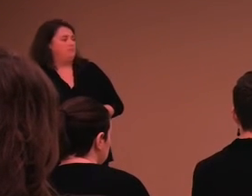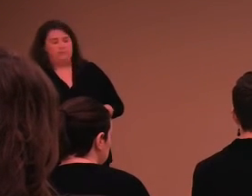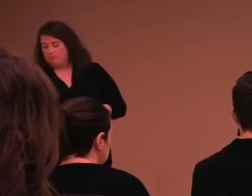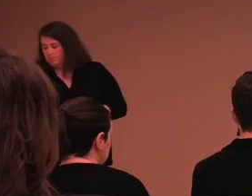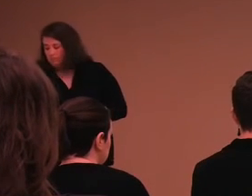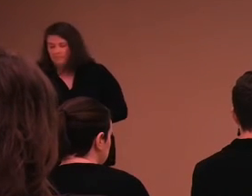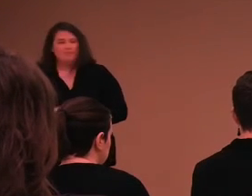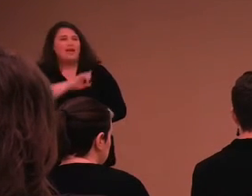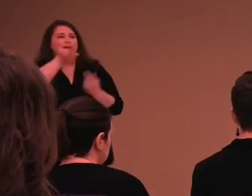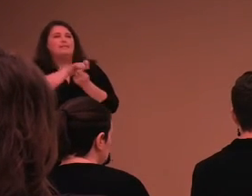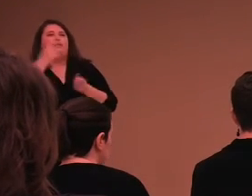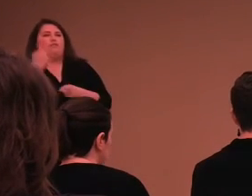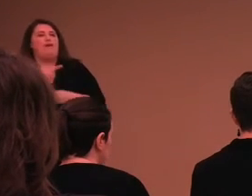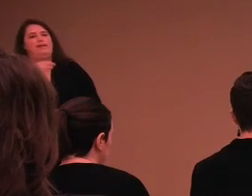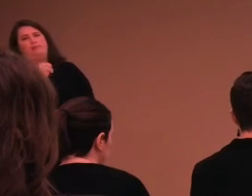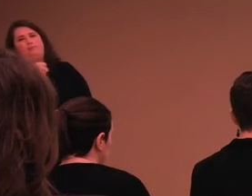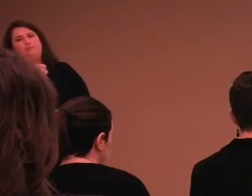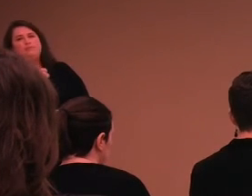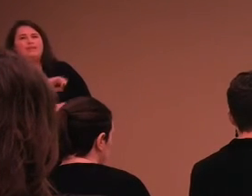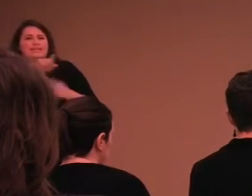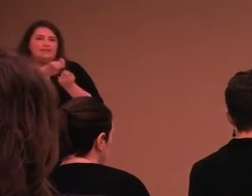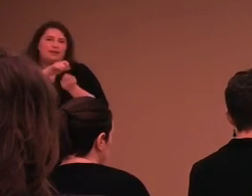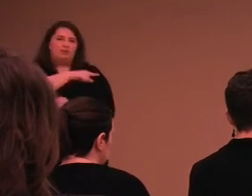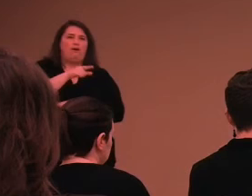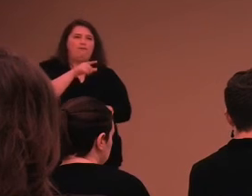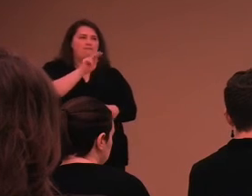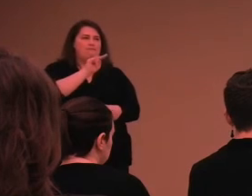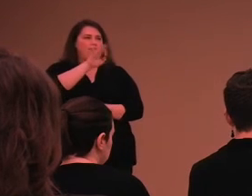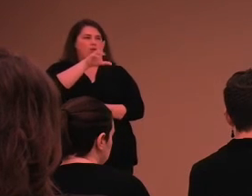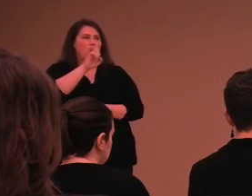Exactly right exactly yeah, exactly what Nicole just said um it could be a smartphone or a tablet